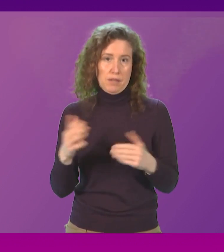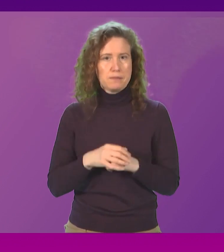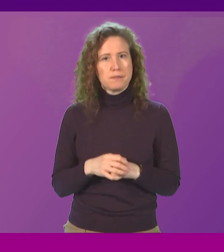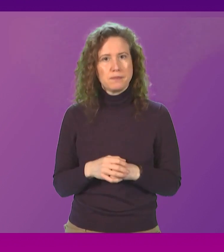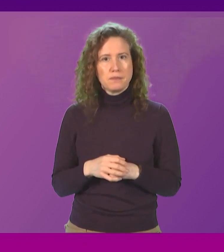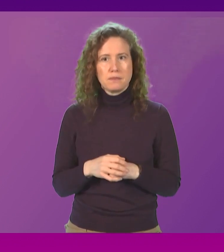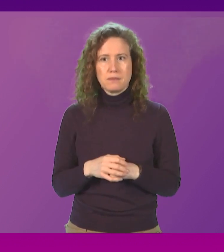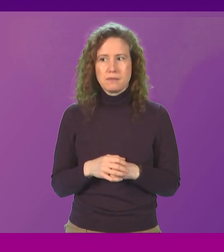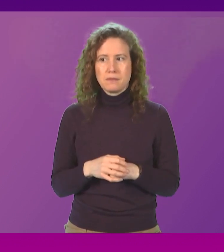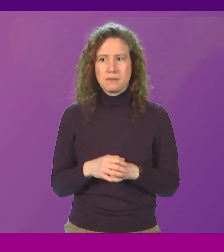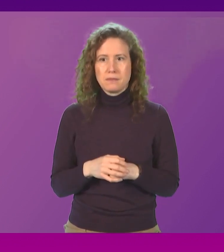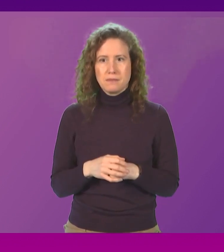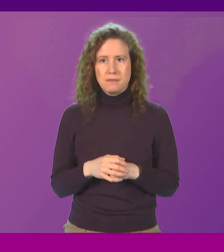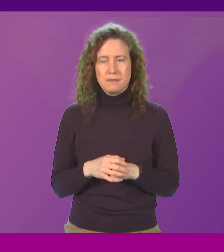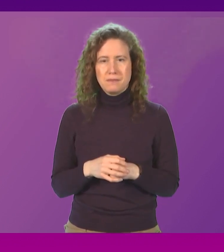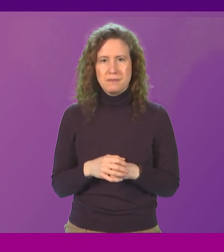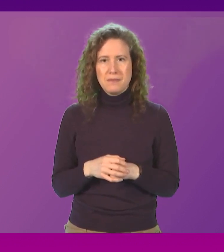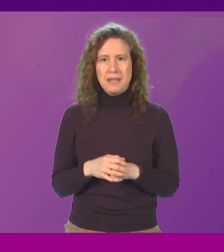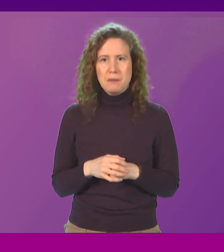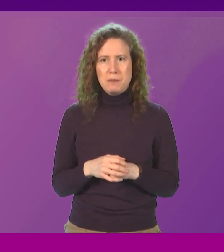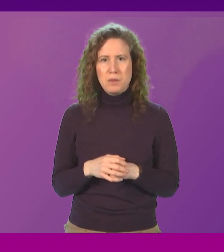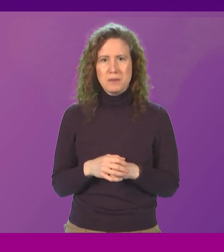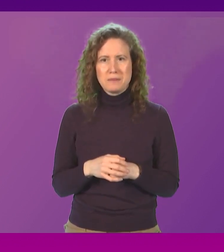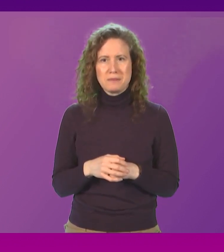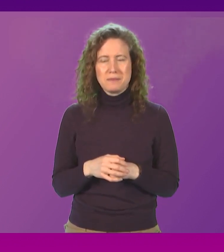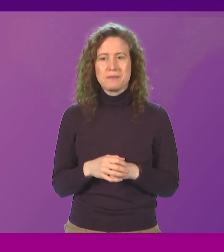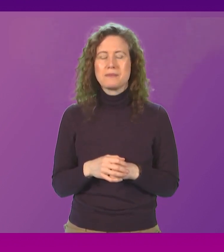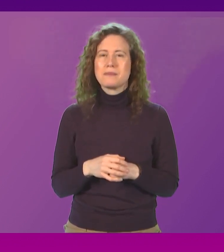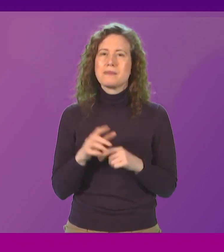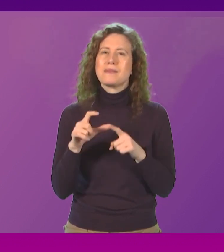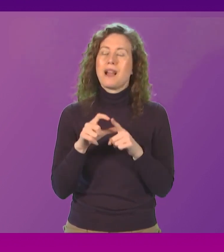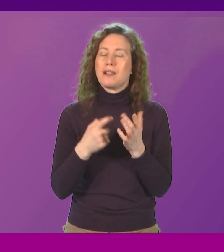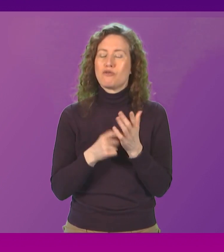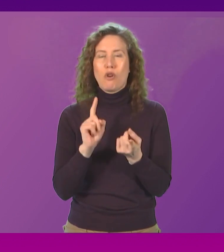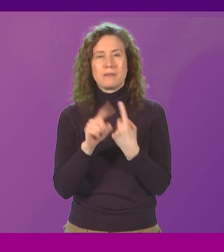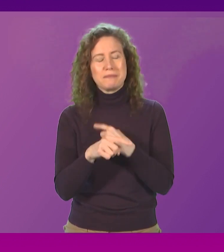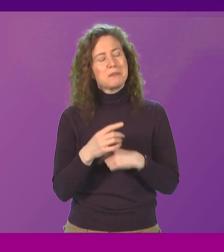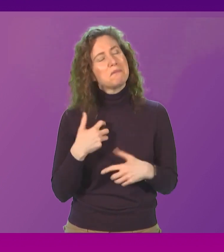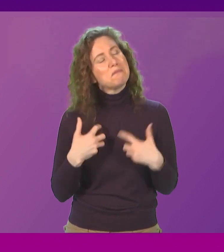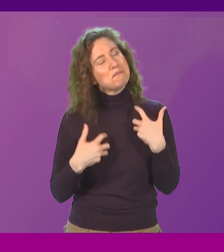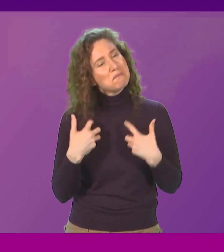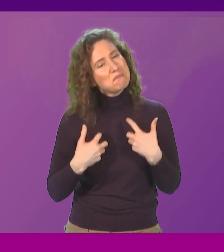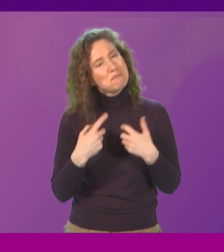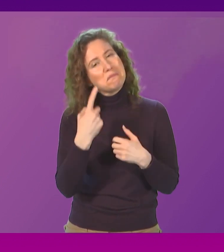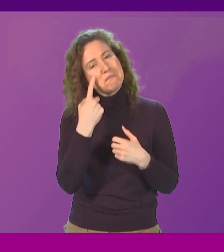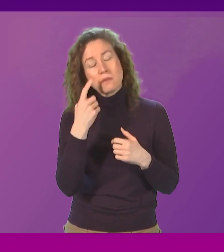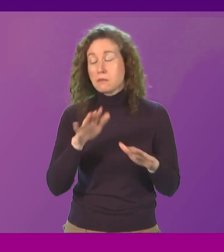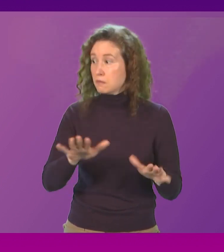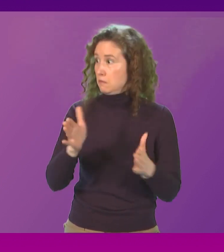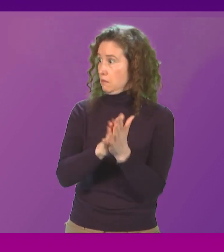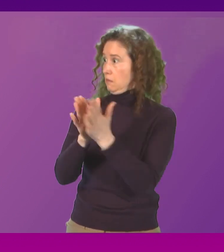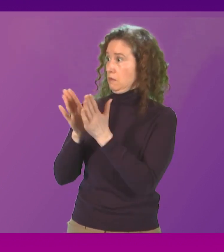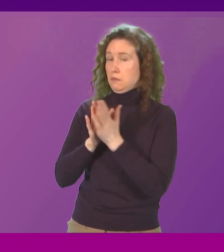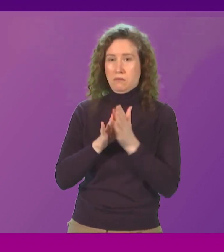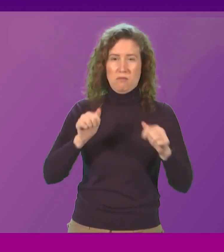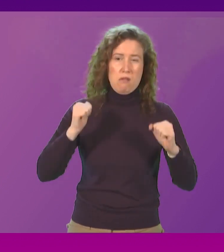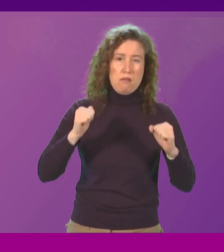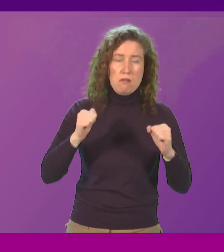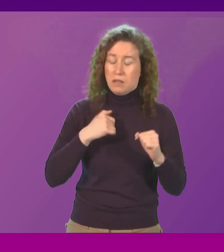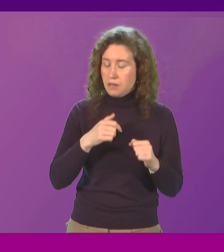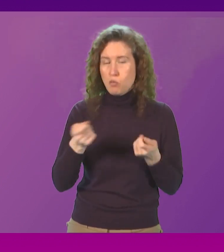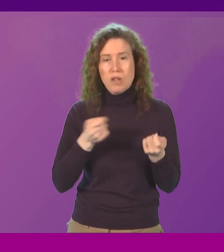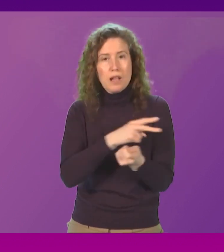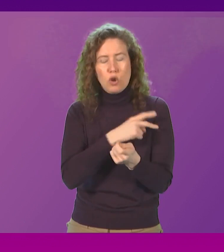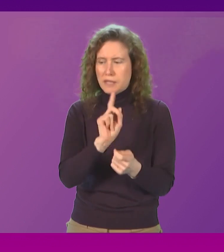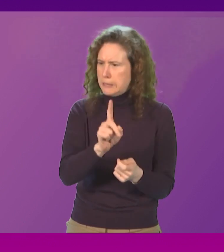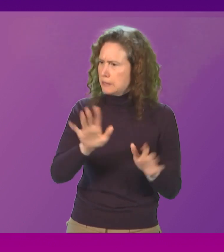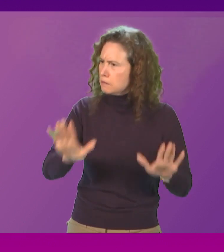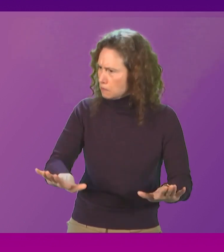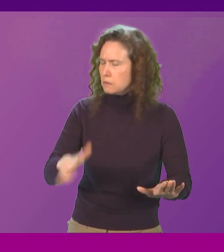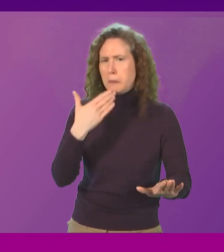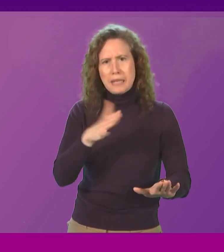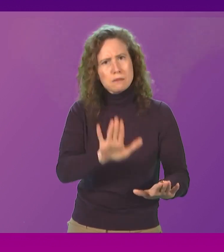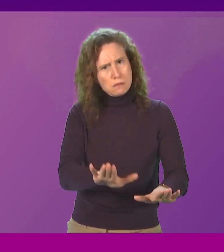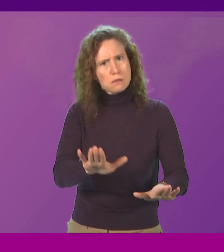It is very interesting that the First Minister—